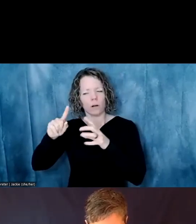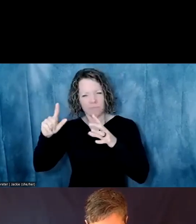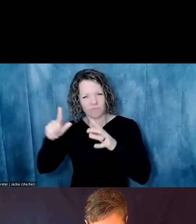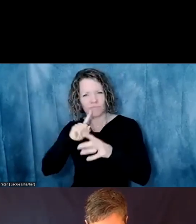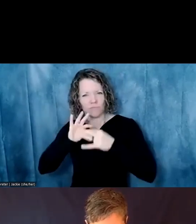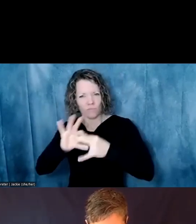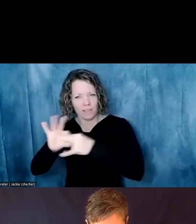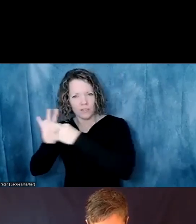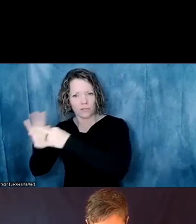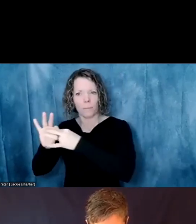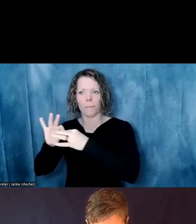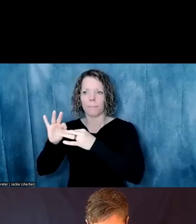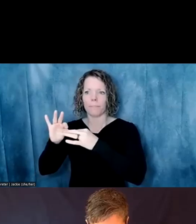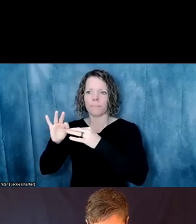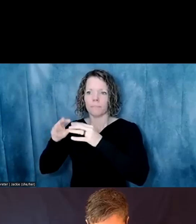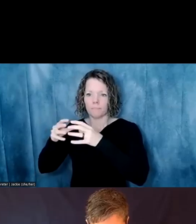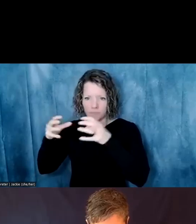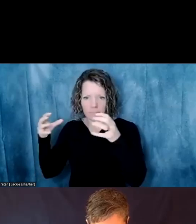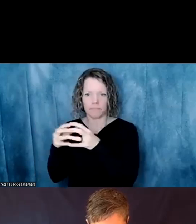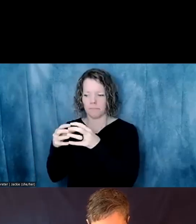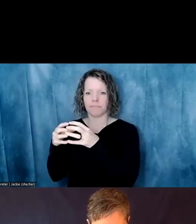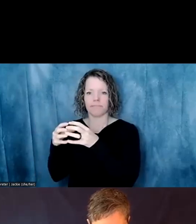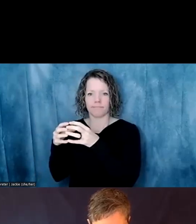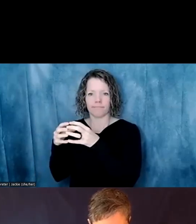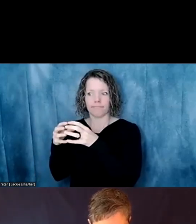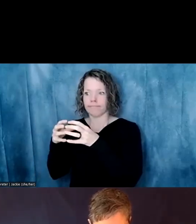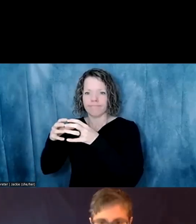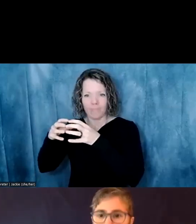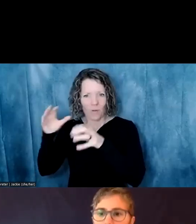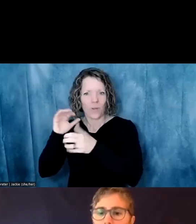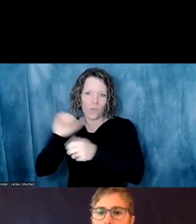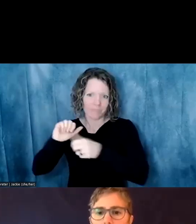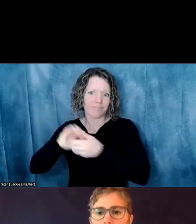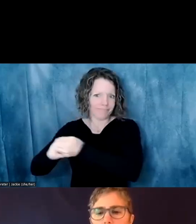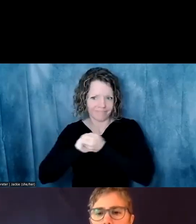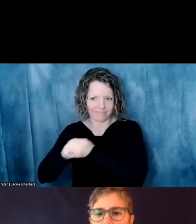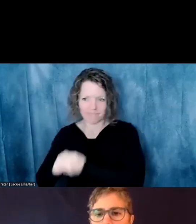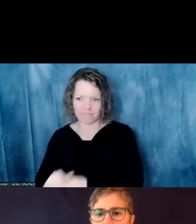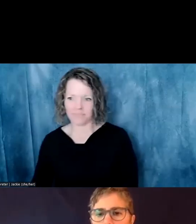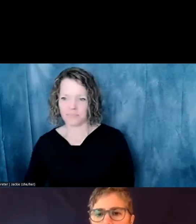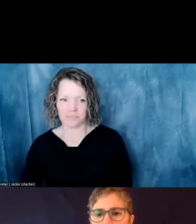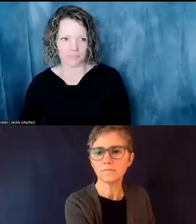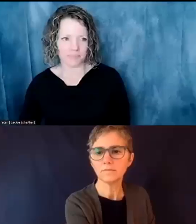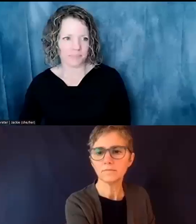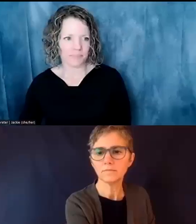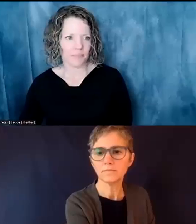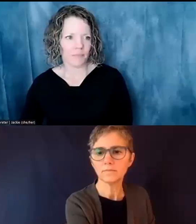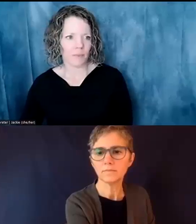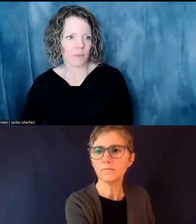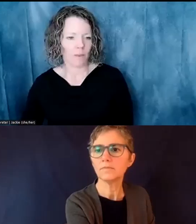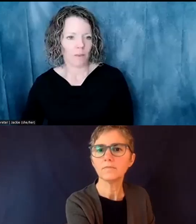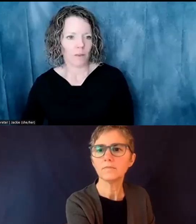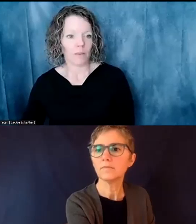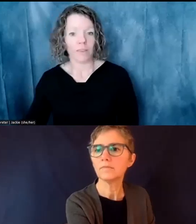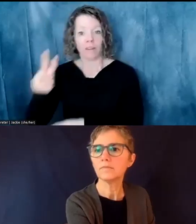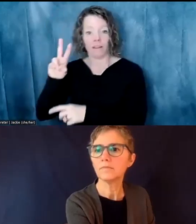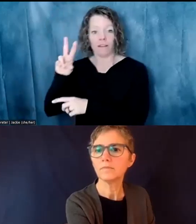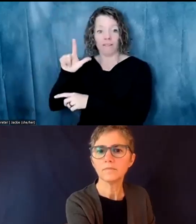recovery spaces. Our next panelist, Celeste Maria Isabelle Clark is the director of Recovery and